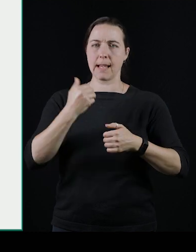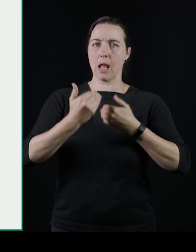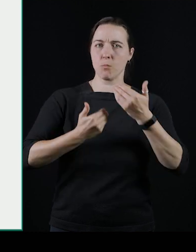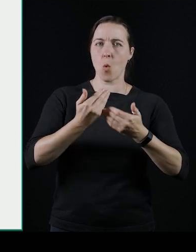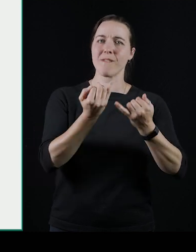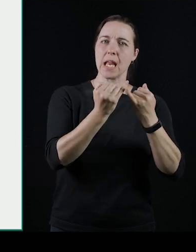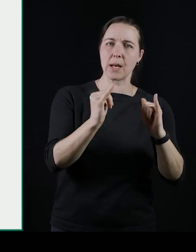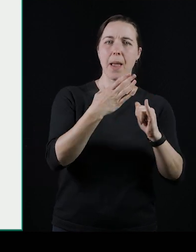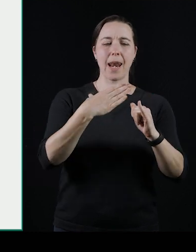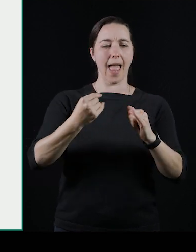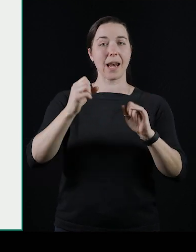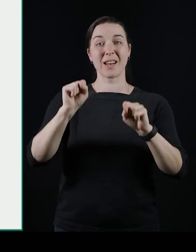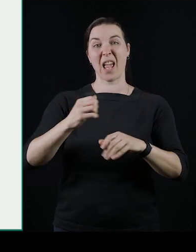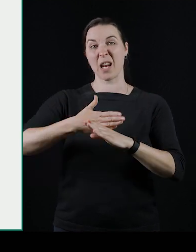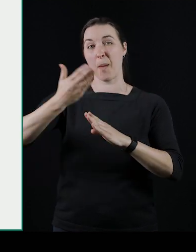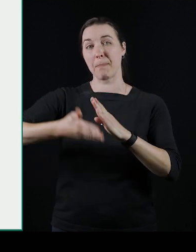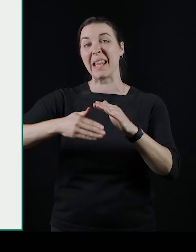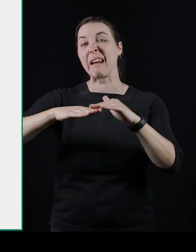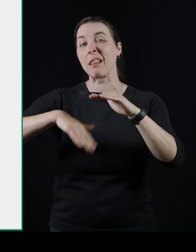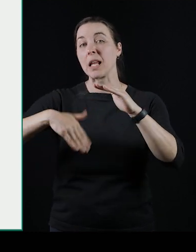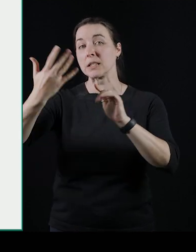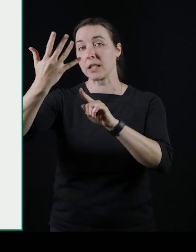and help completion in less than five months.